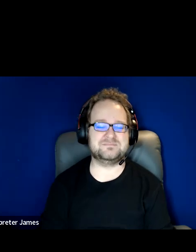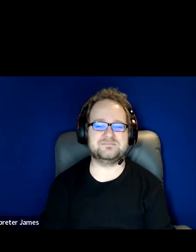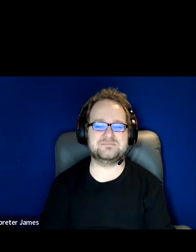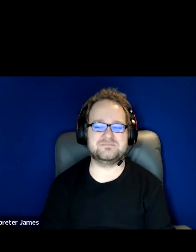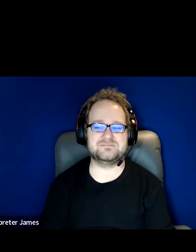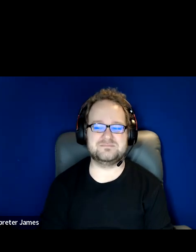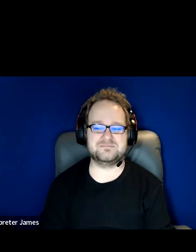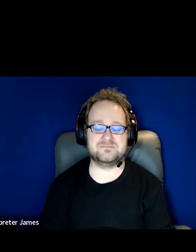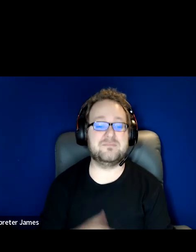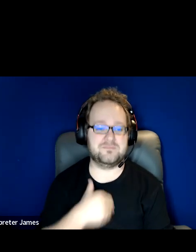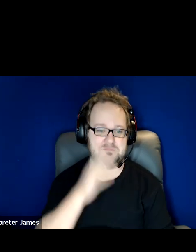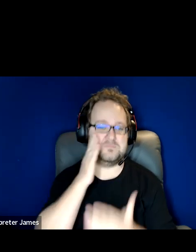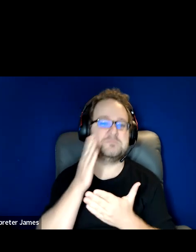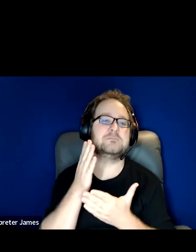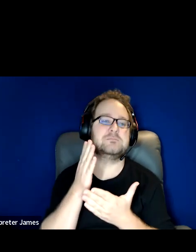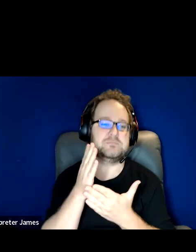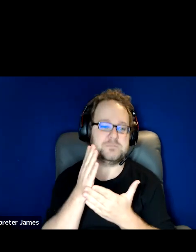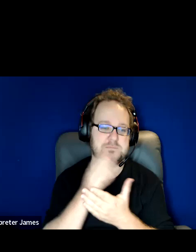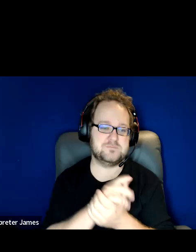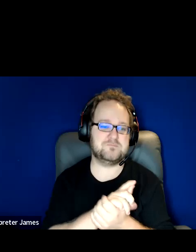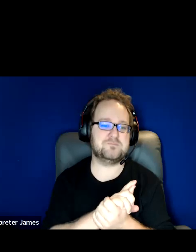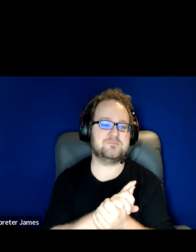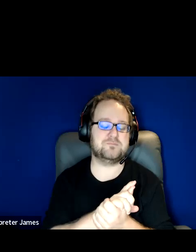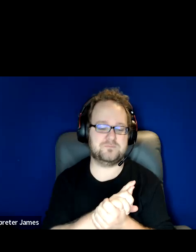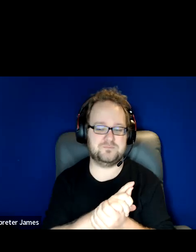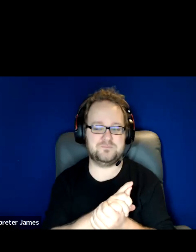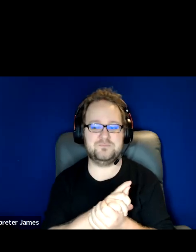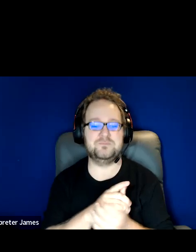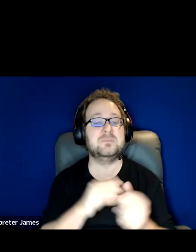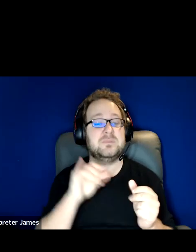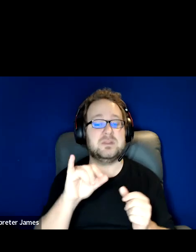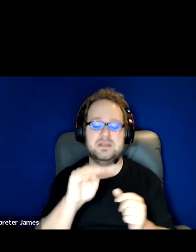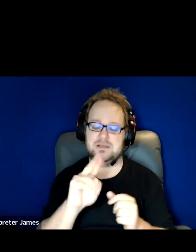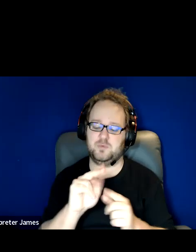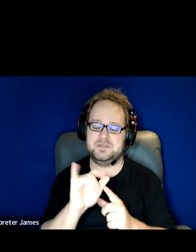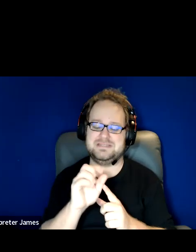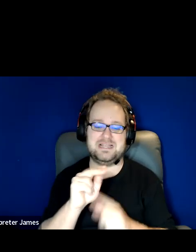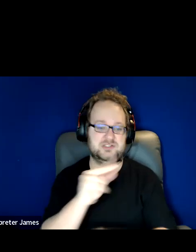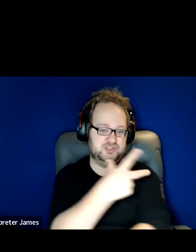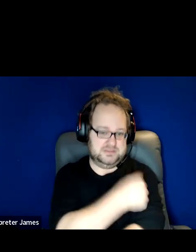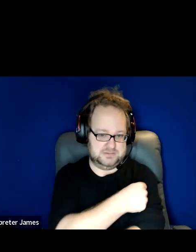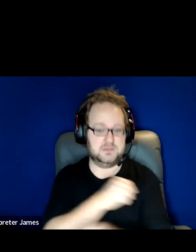vaccine recommendations from the advisory committee on immunization practices which has met several times over the